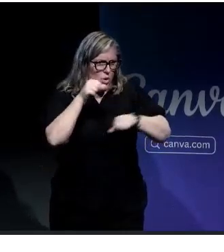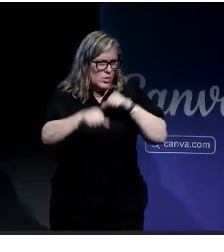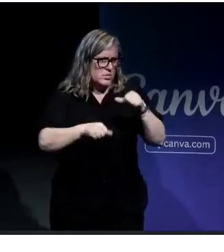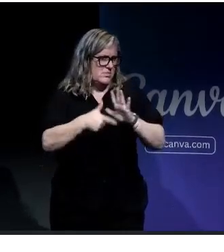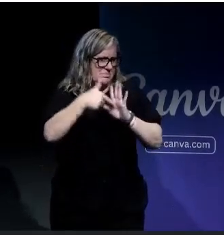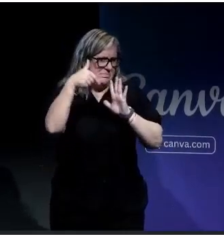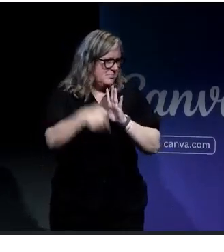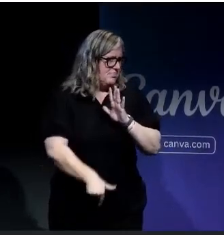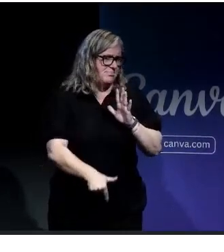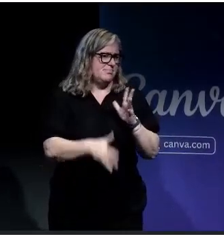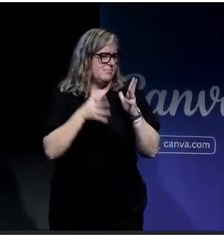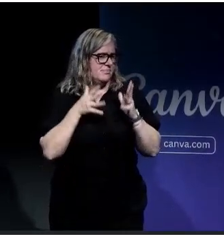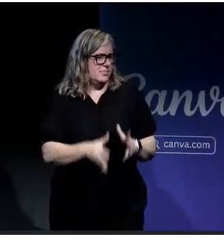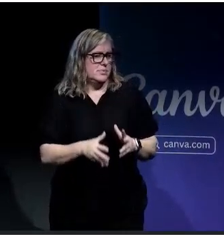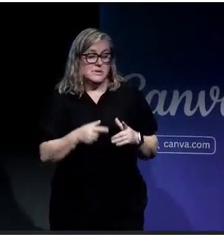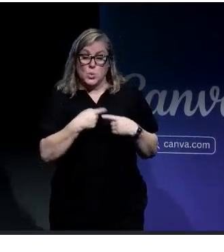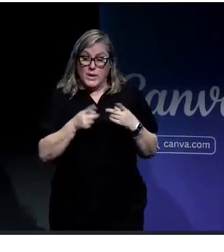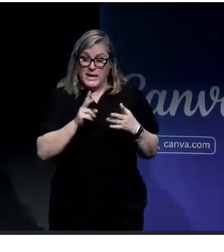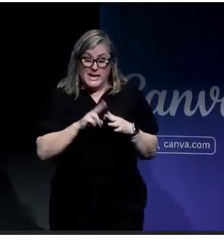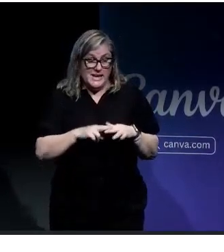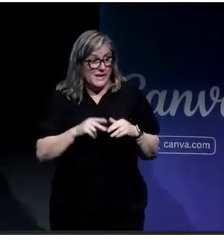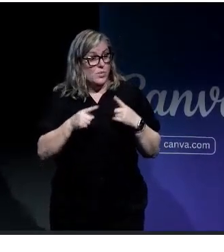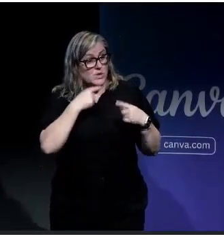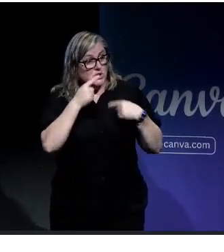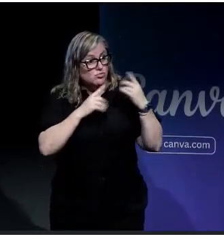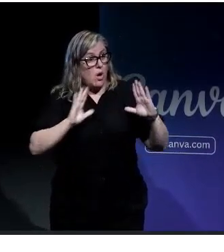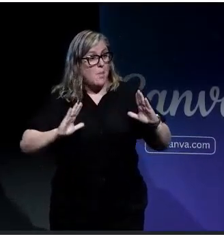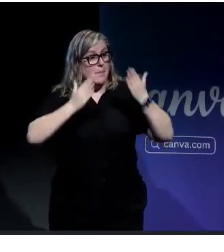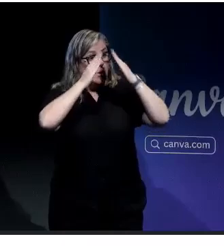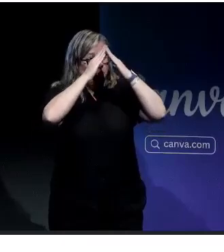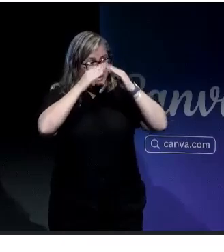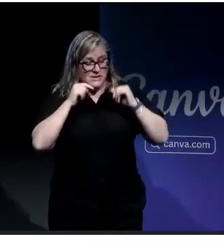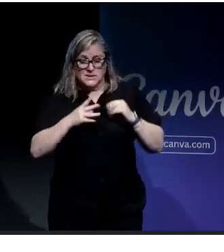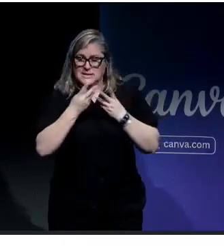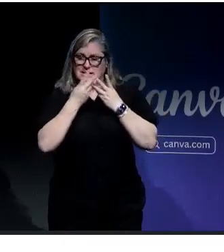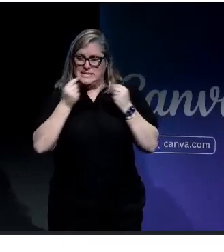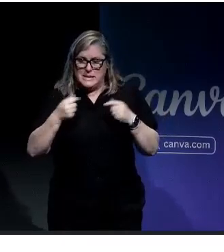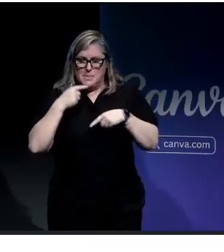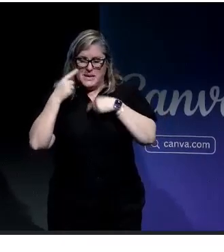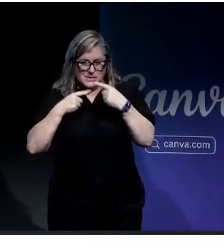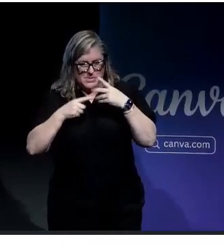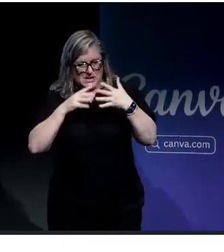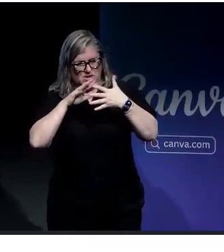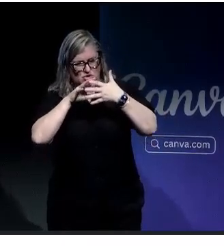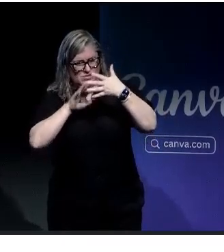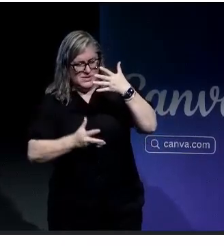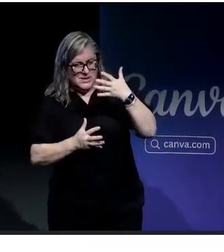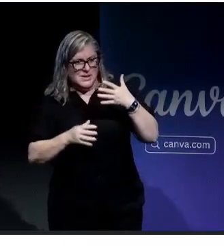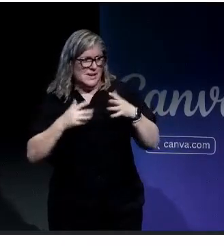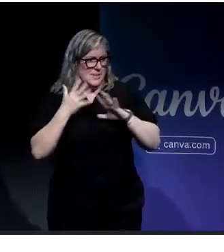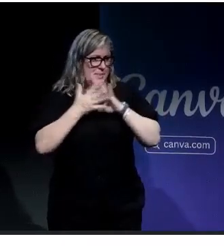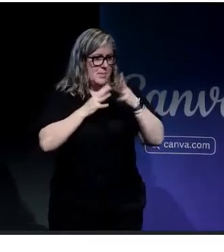So if we had to describe this pyramid and maybe some of the explanations around it, um, Then we would have a long description, and you'd normally